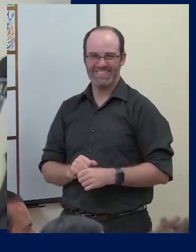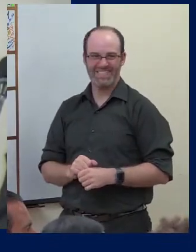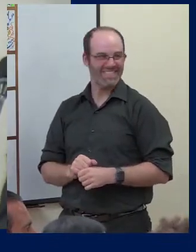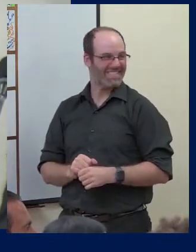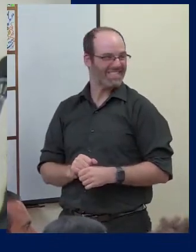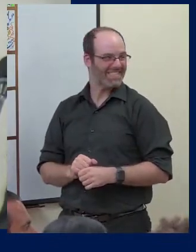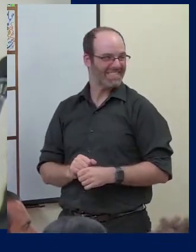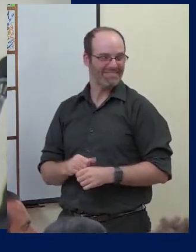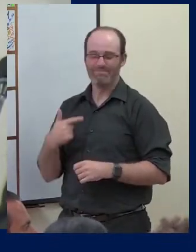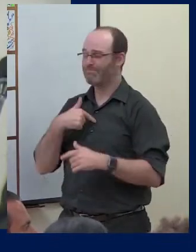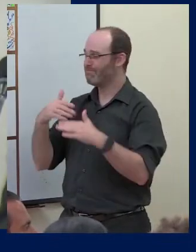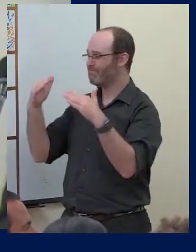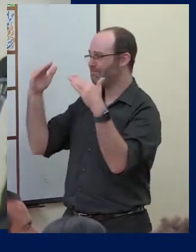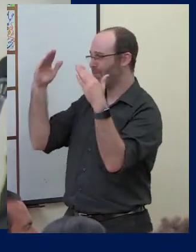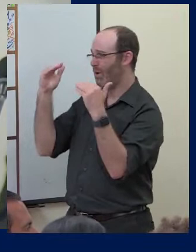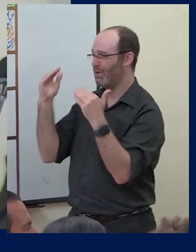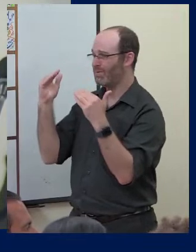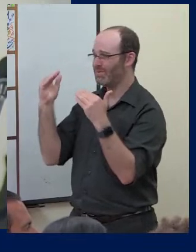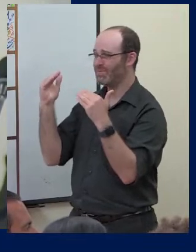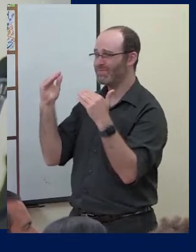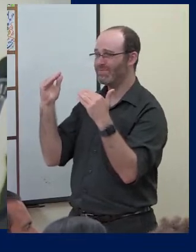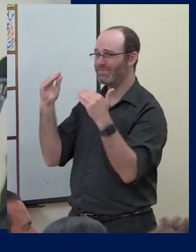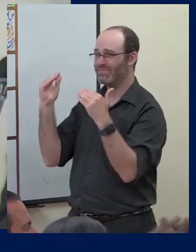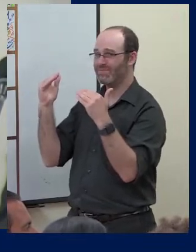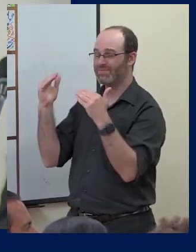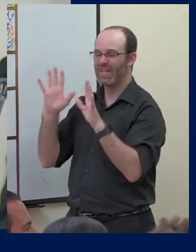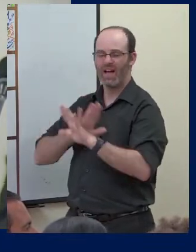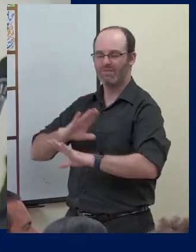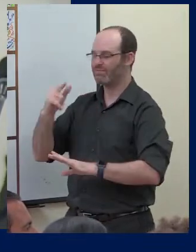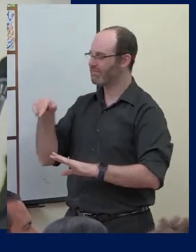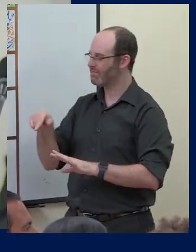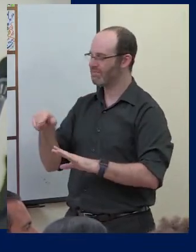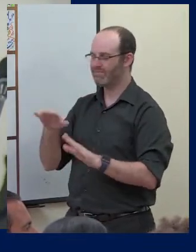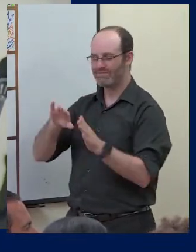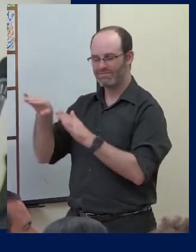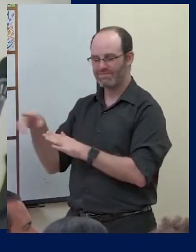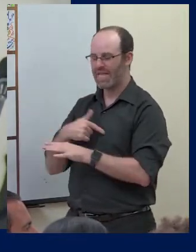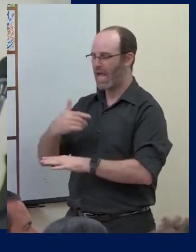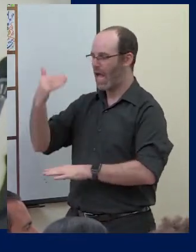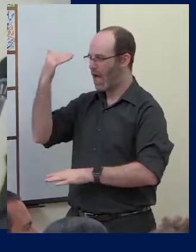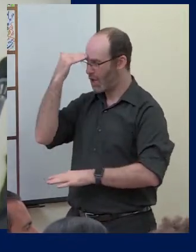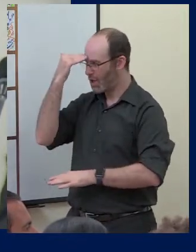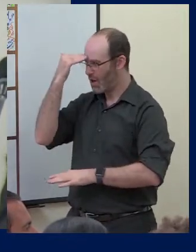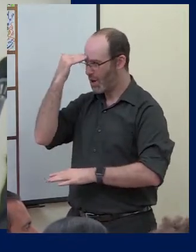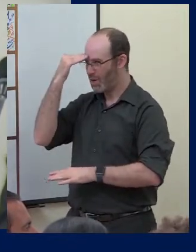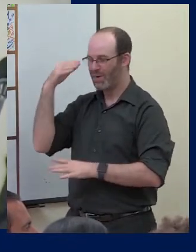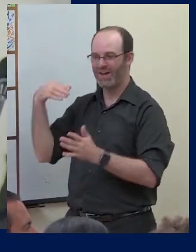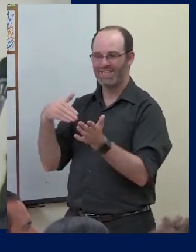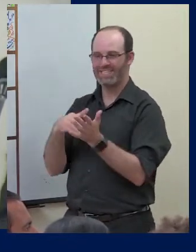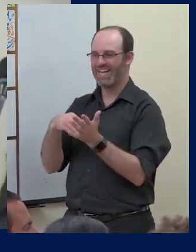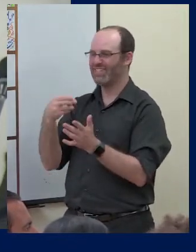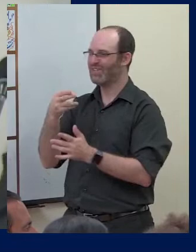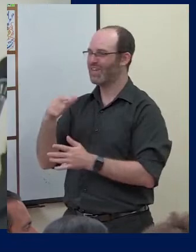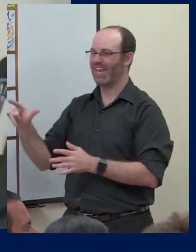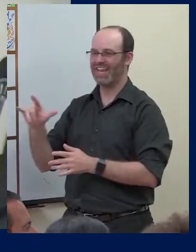I hope -- I know that he is not going to let go.